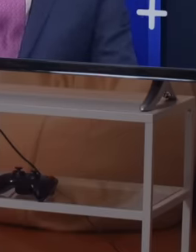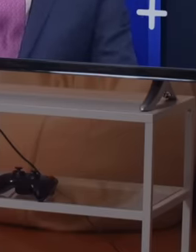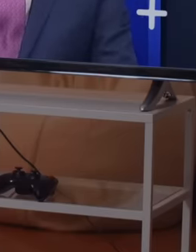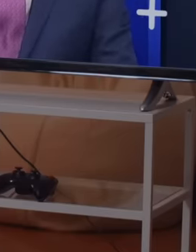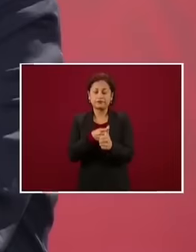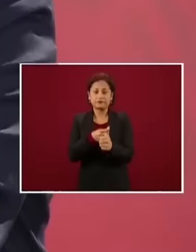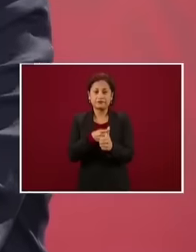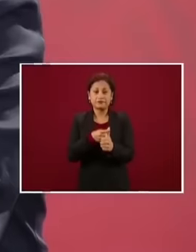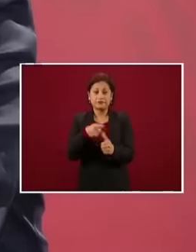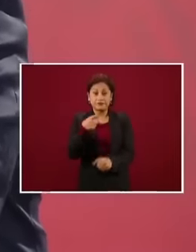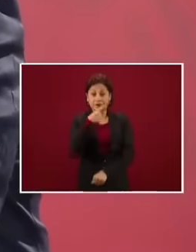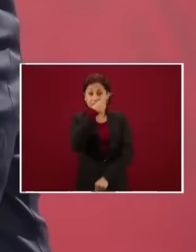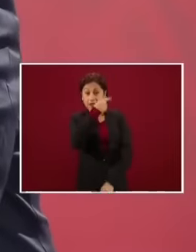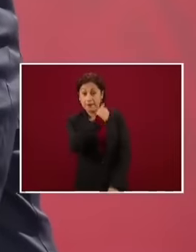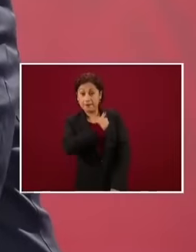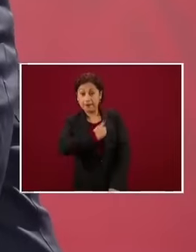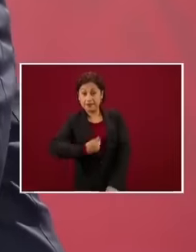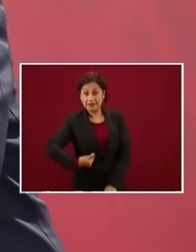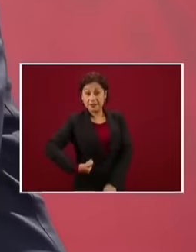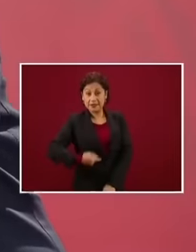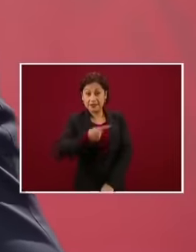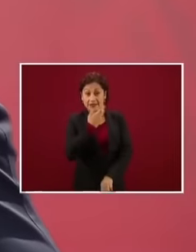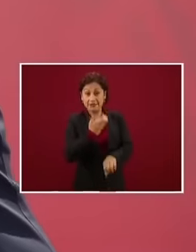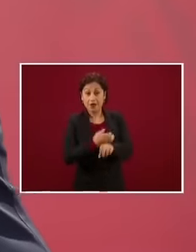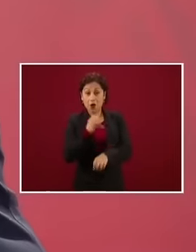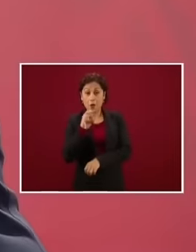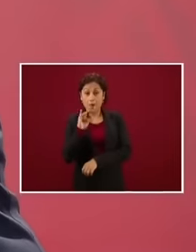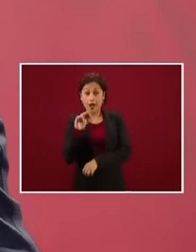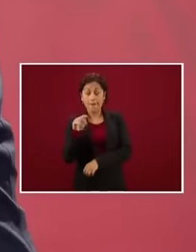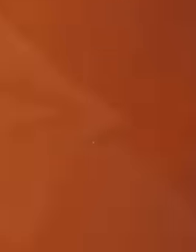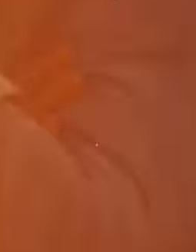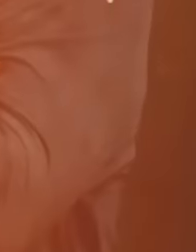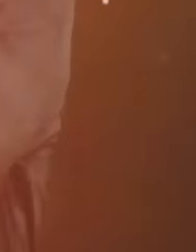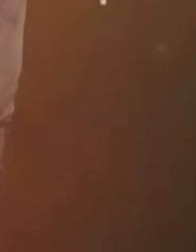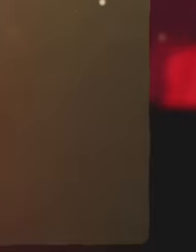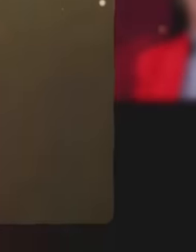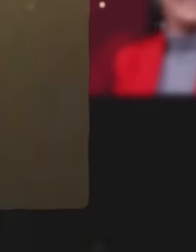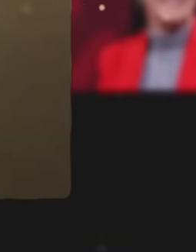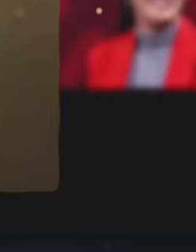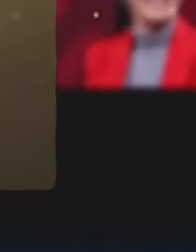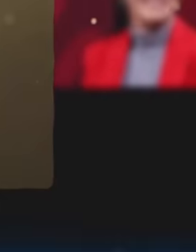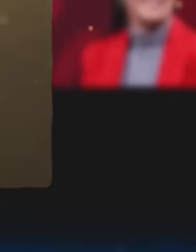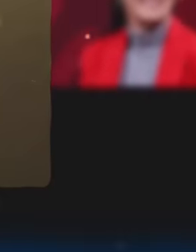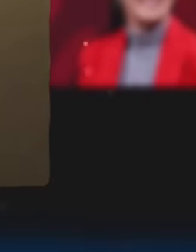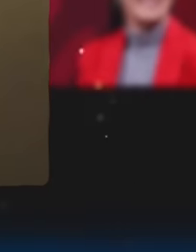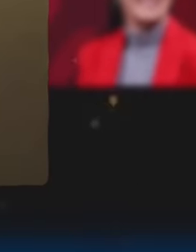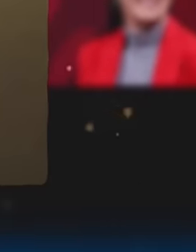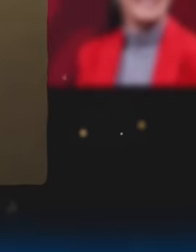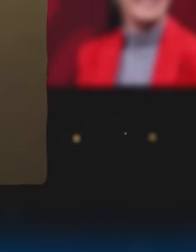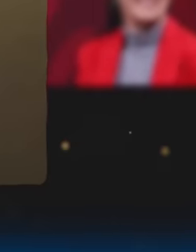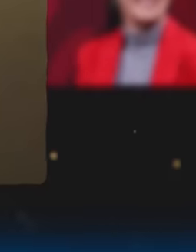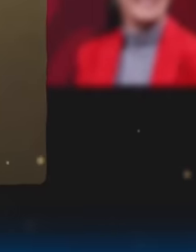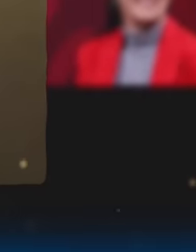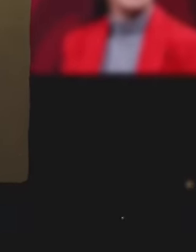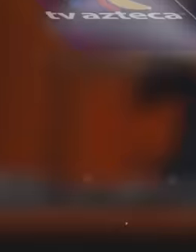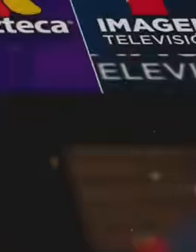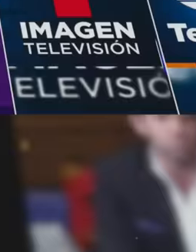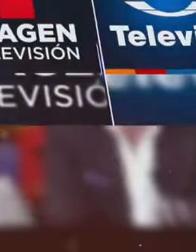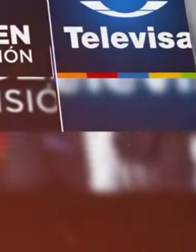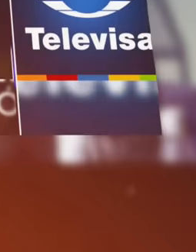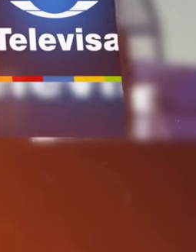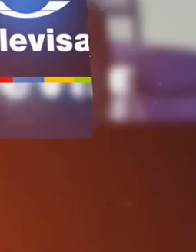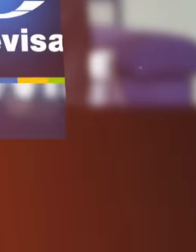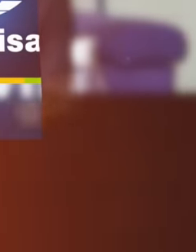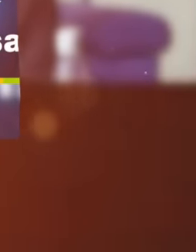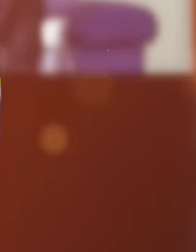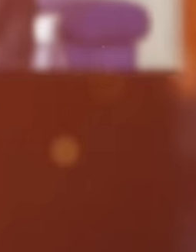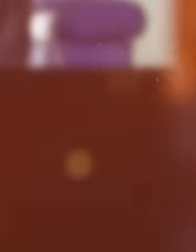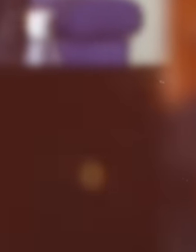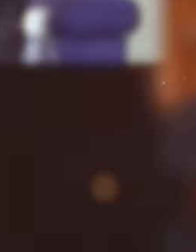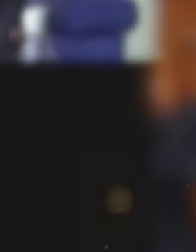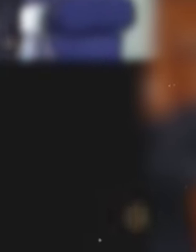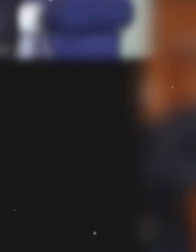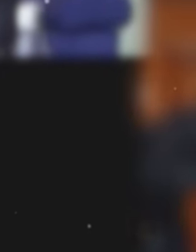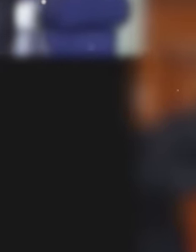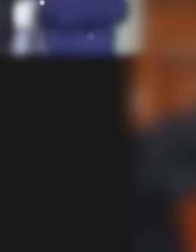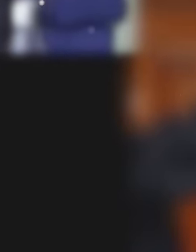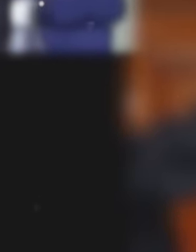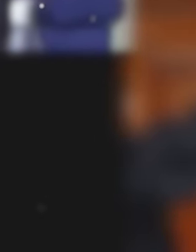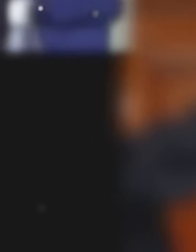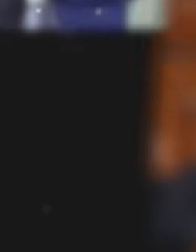you lost the great elites have not yet assimilated The Triumph of the doora Claudia shang in Mexico